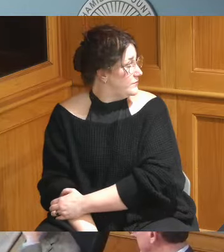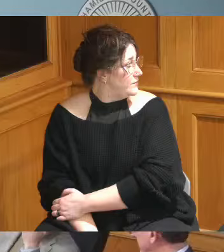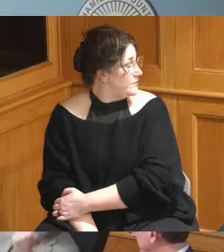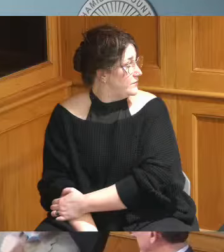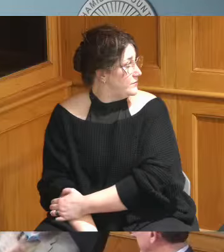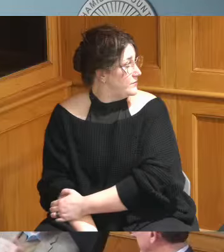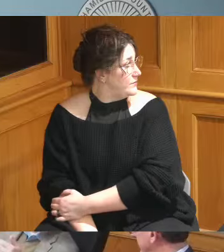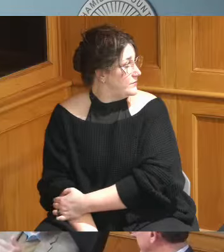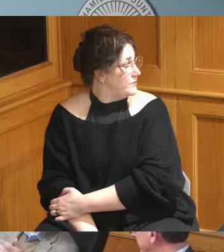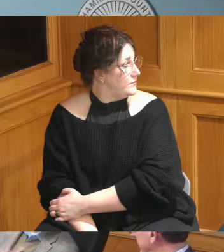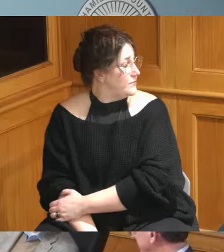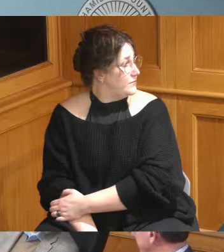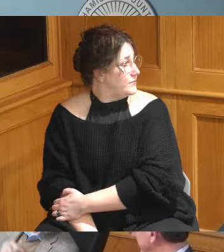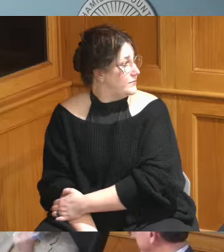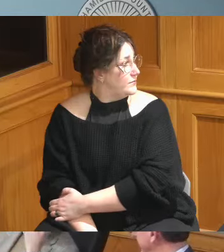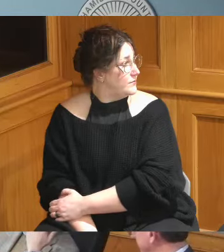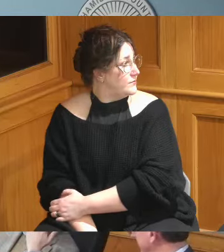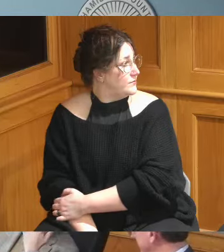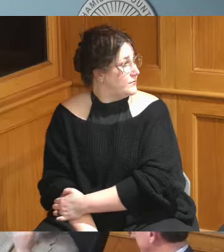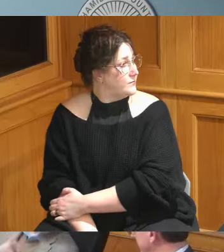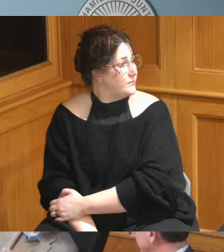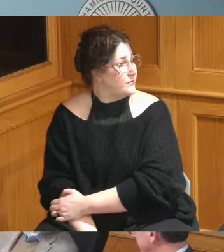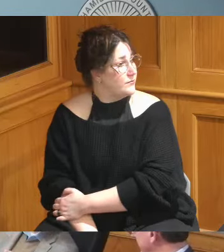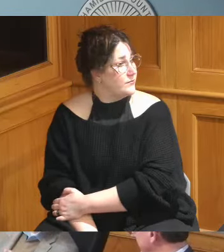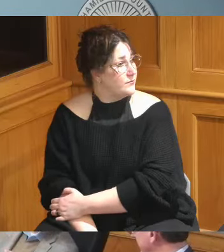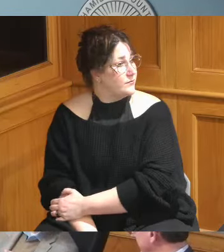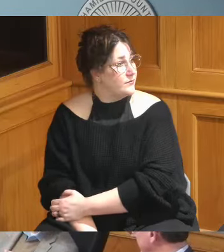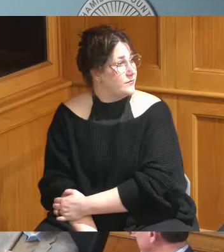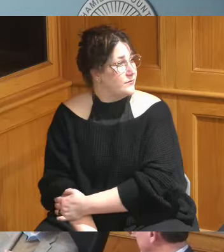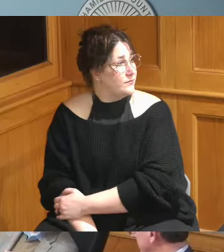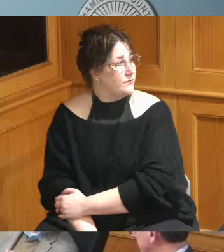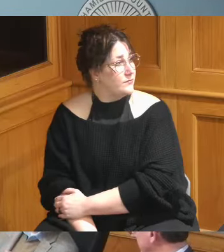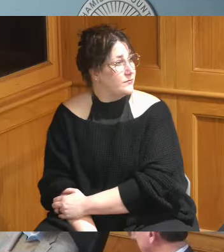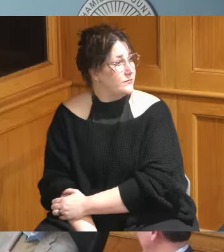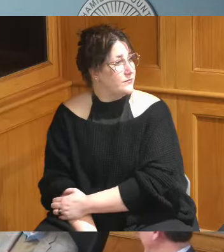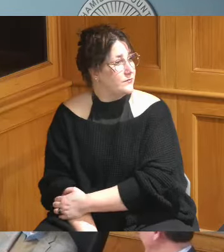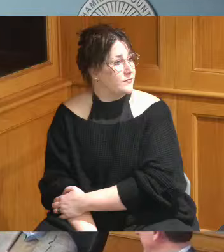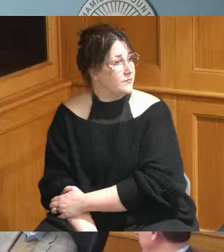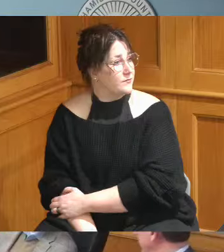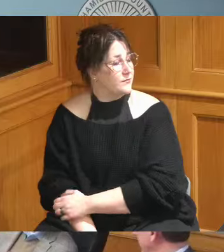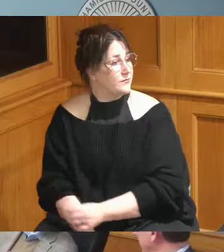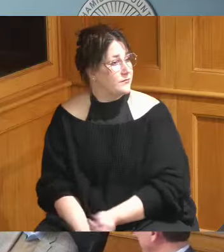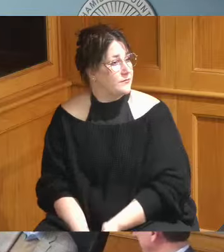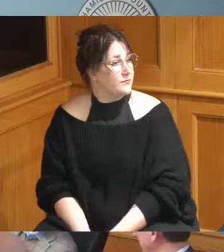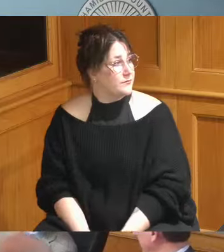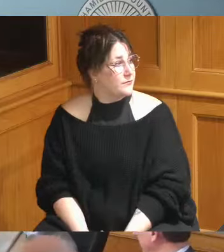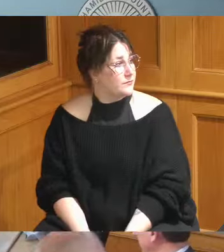to take it from Yeah, we'll go up top. Yes.